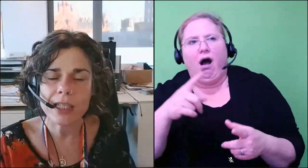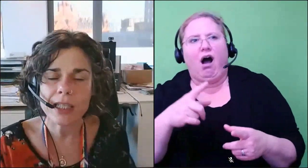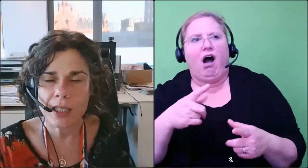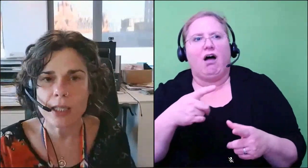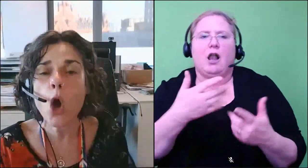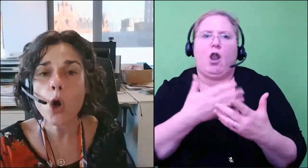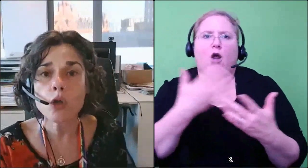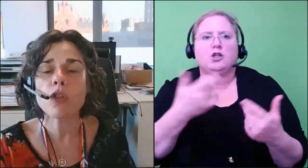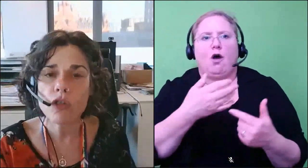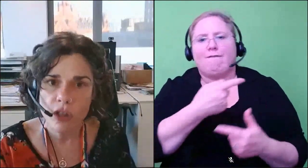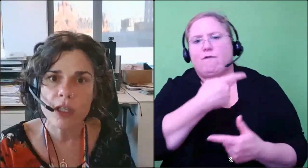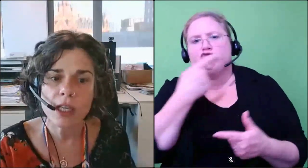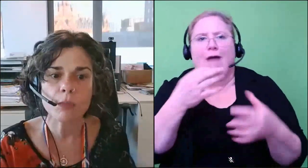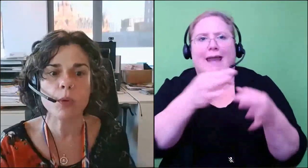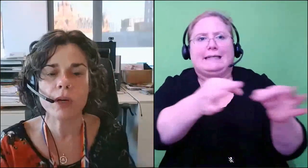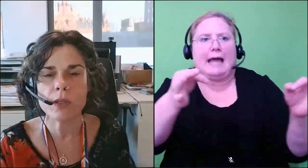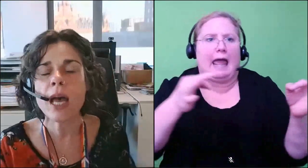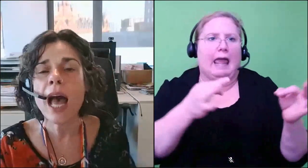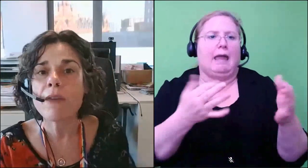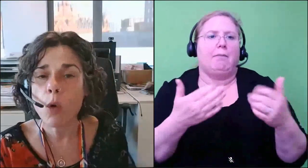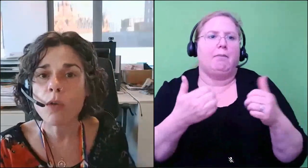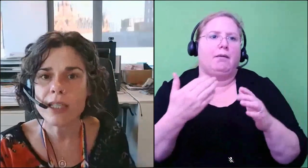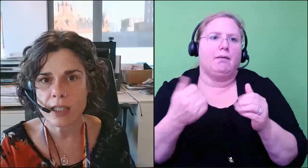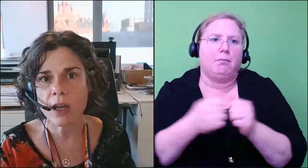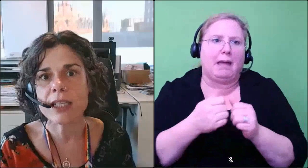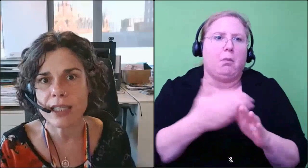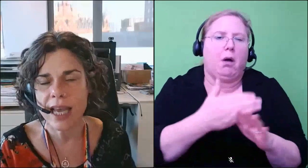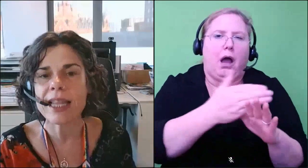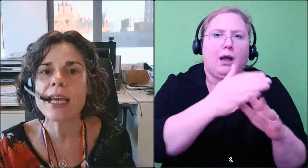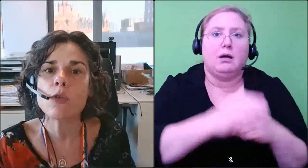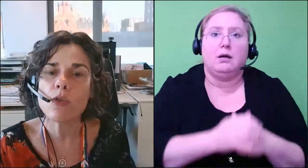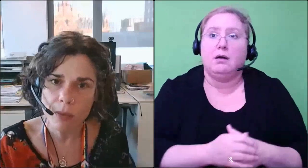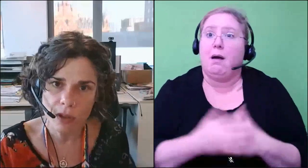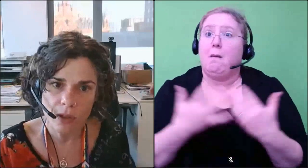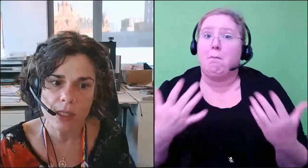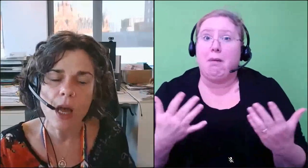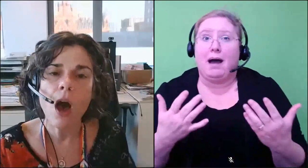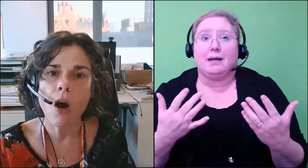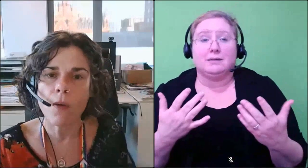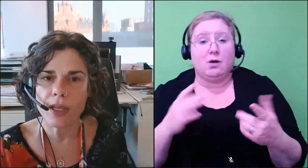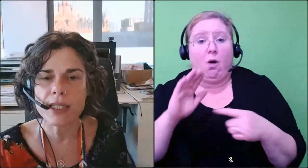to government is 130 employers have already signed to say they agree with us on this.